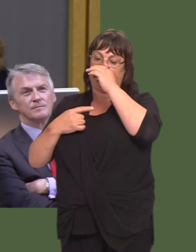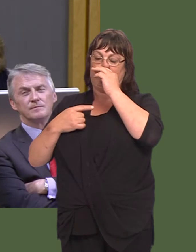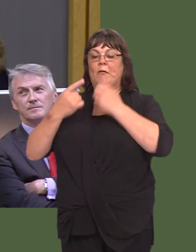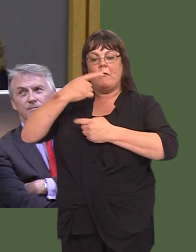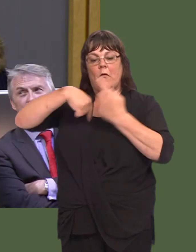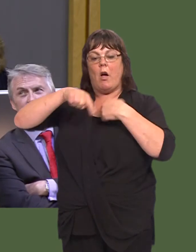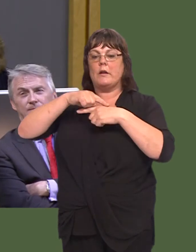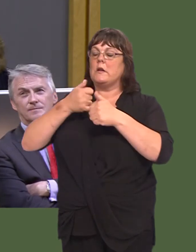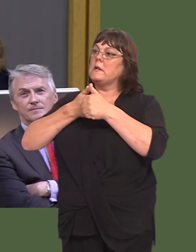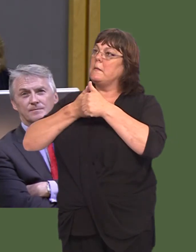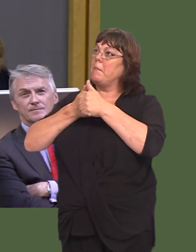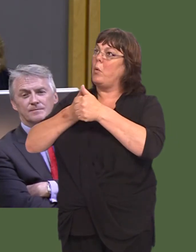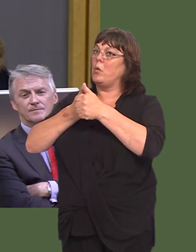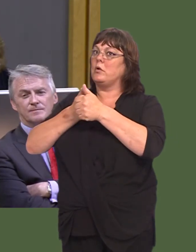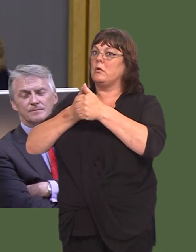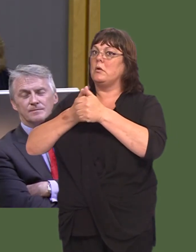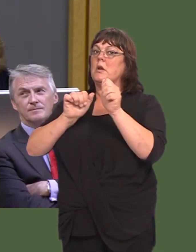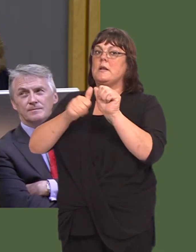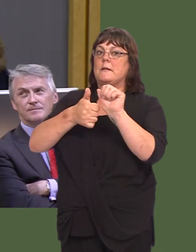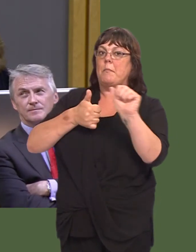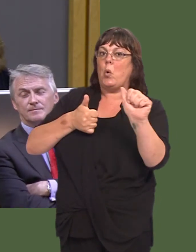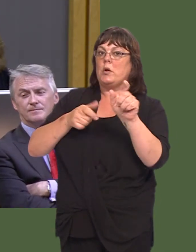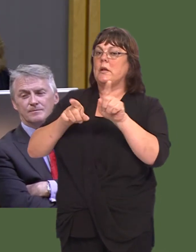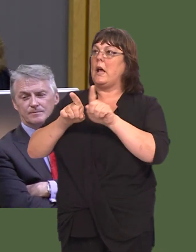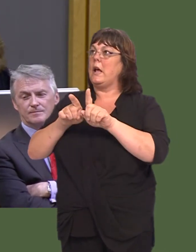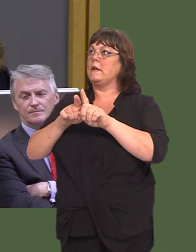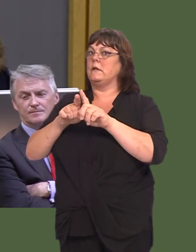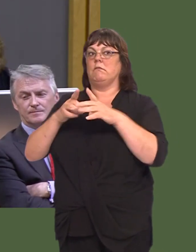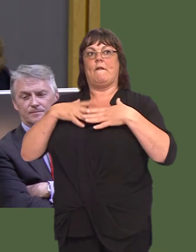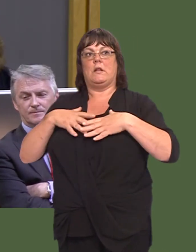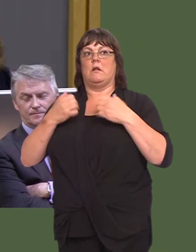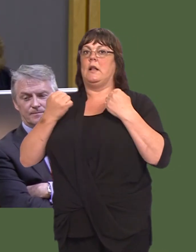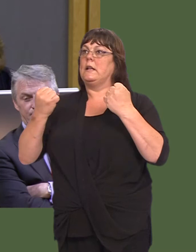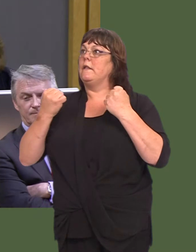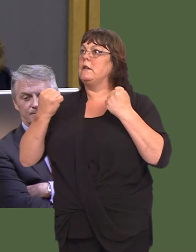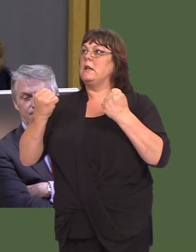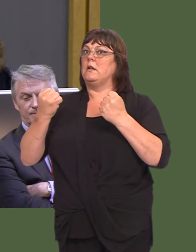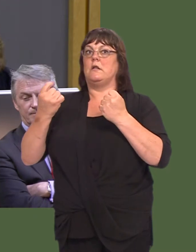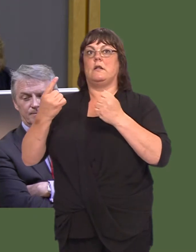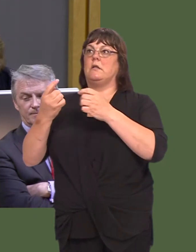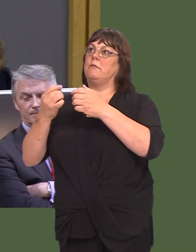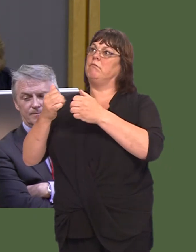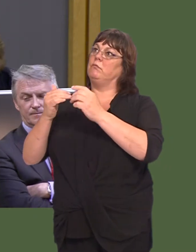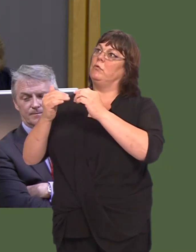First Minister, that we support sport and physical activity at an elite and grass-roots level in Wales.